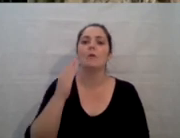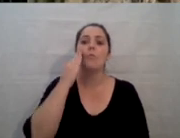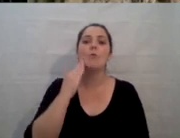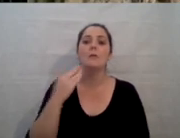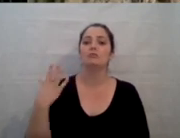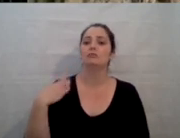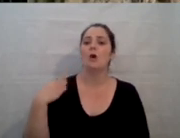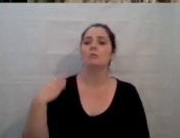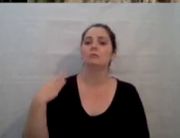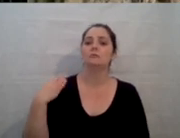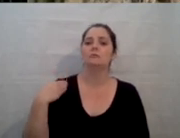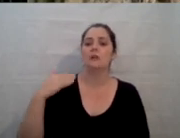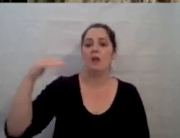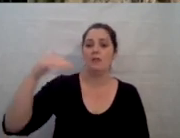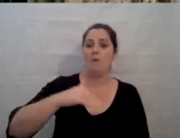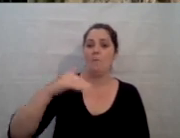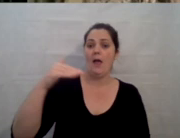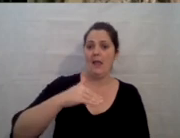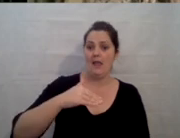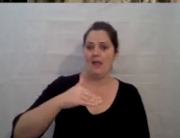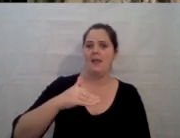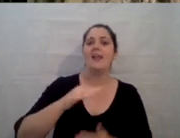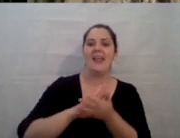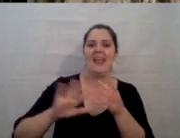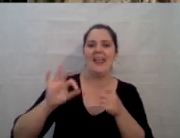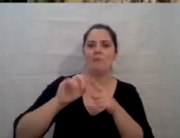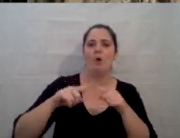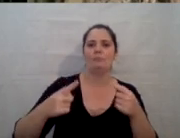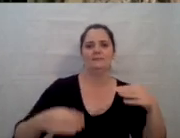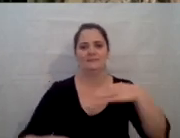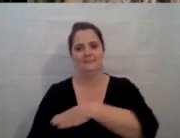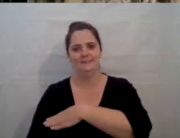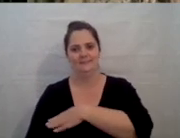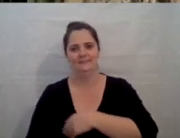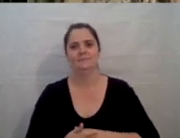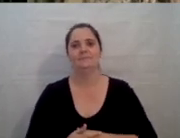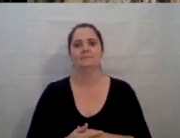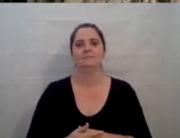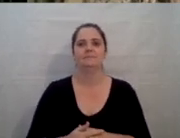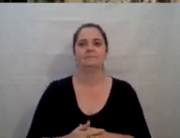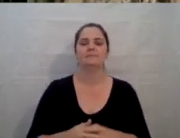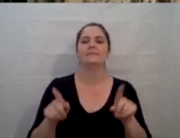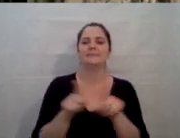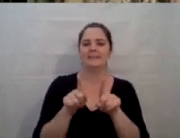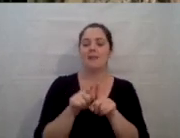that way and the hips are tilting up that way. Same thing with Atticus, hips are tilting up that way,